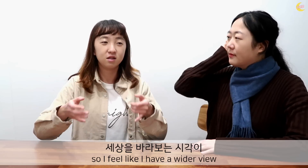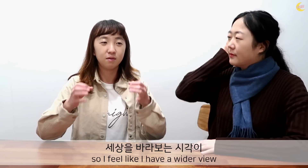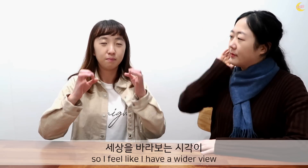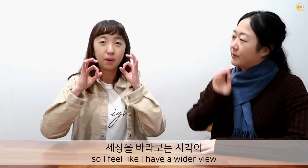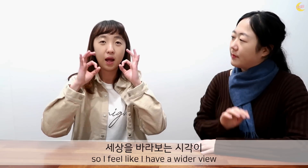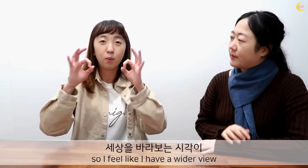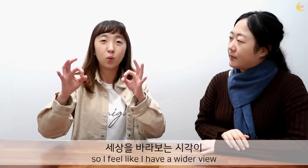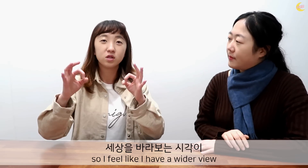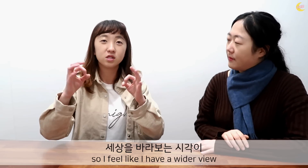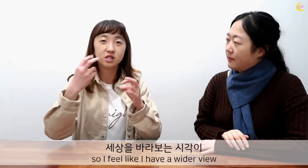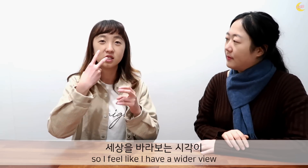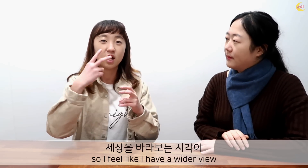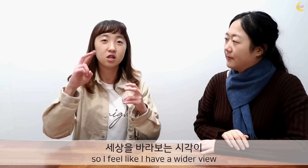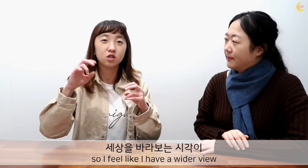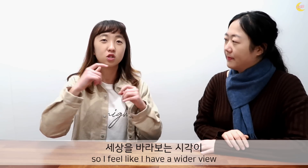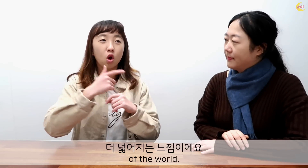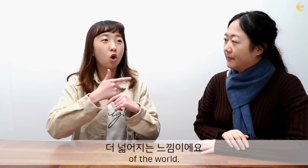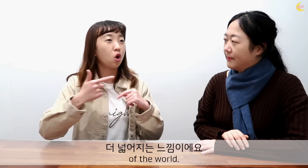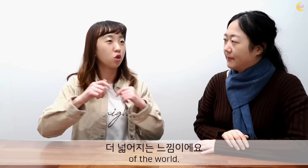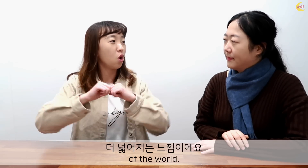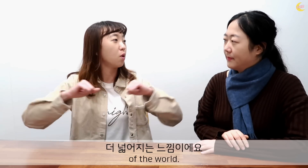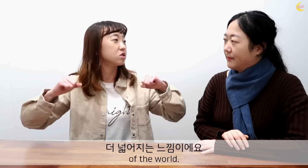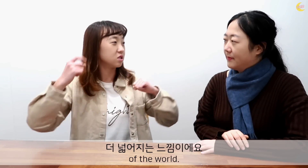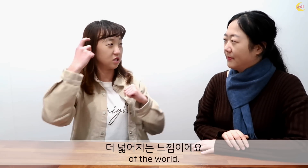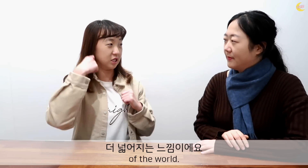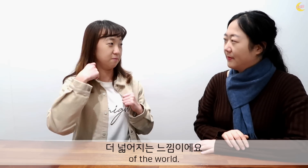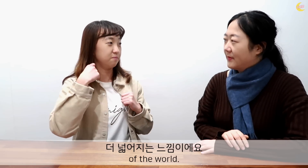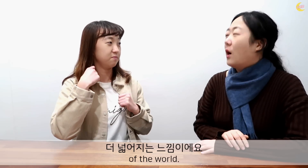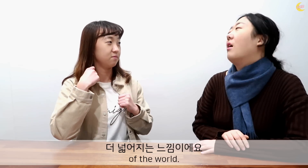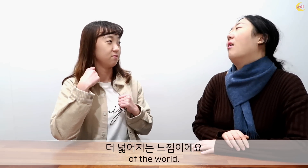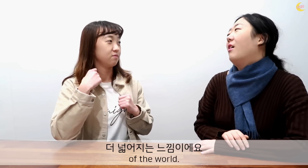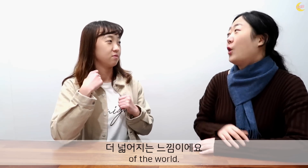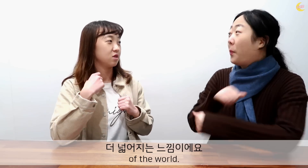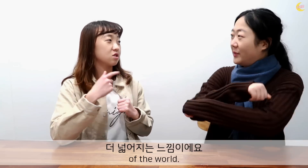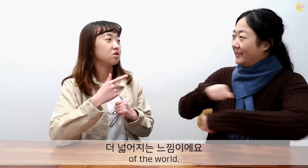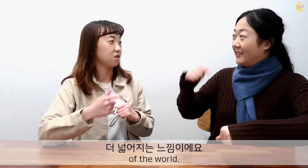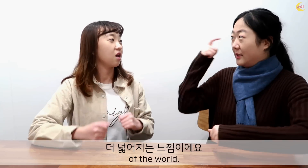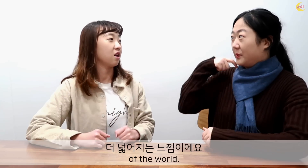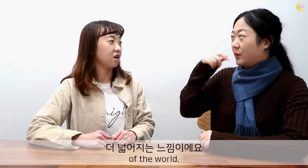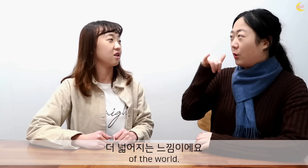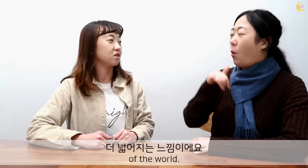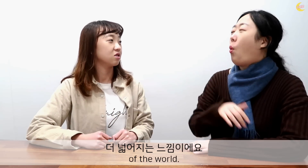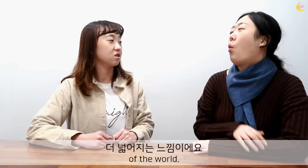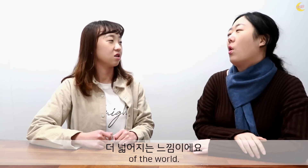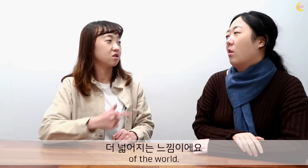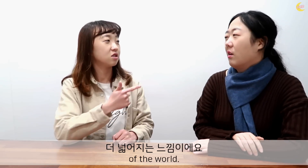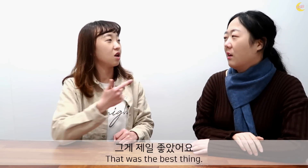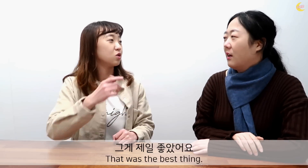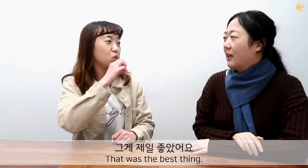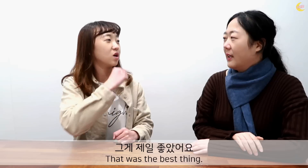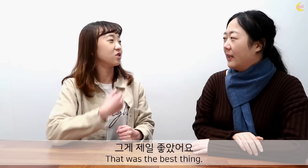so I feel like I have a wider view of the world.